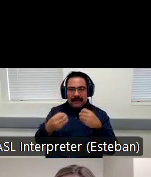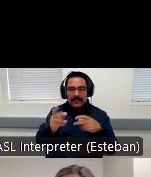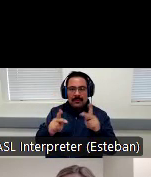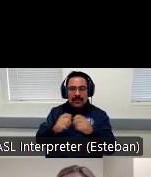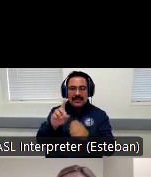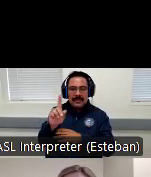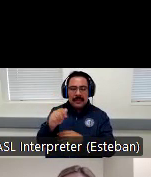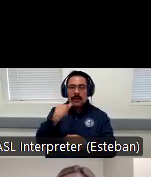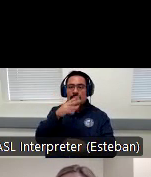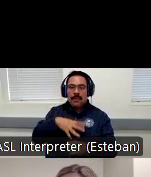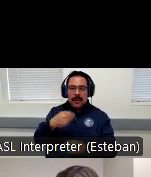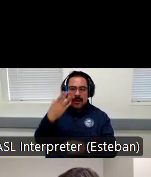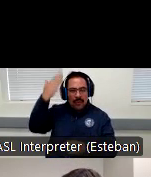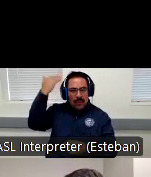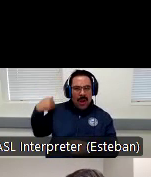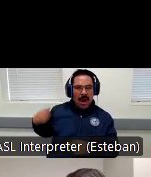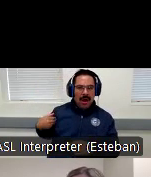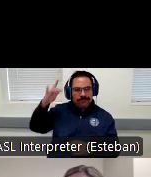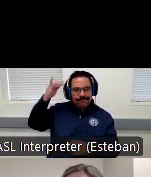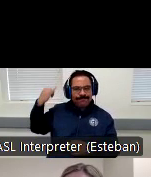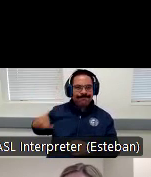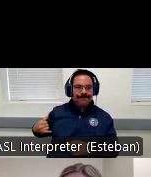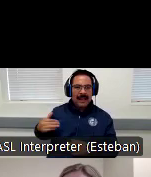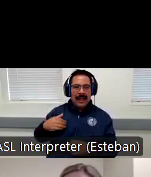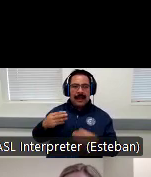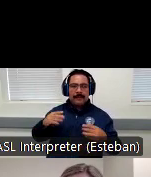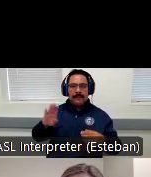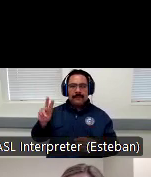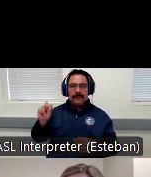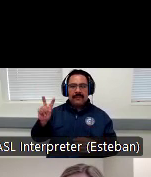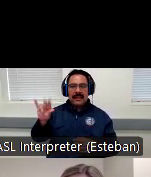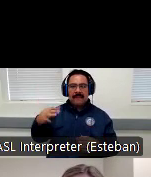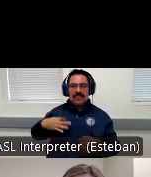with long blonde hair and I'm wearing a navy shirt with polka dots today.